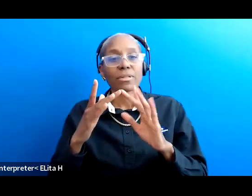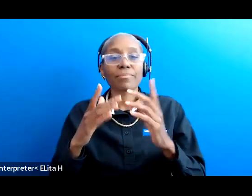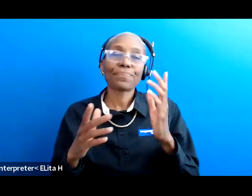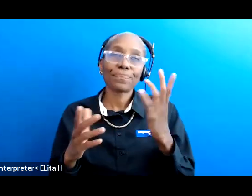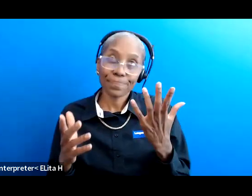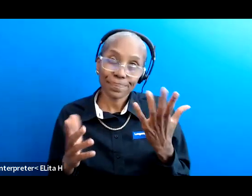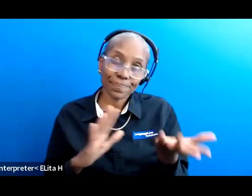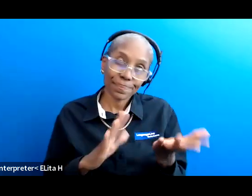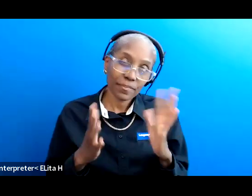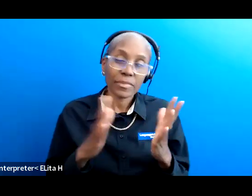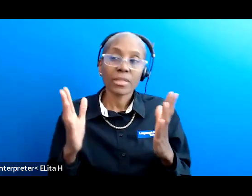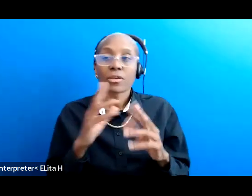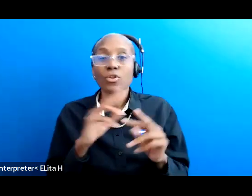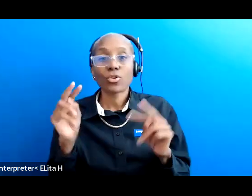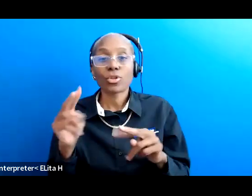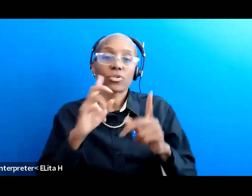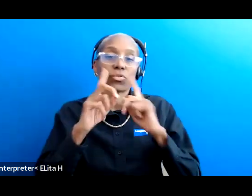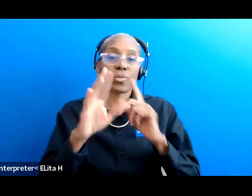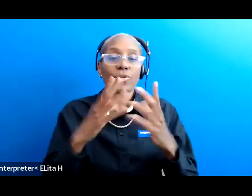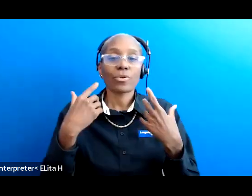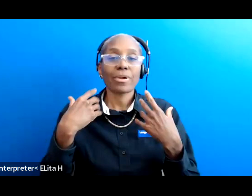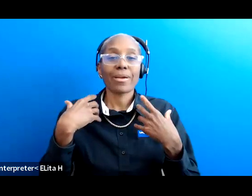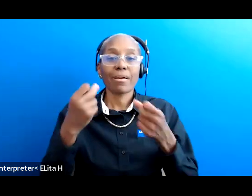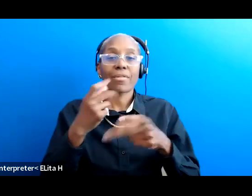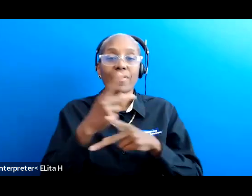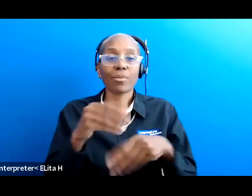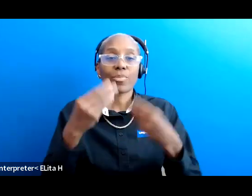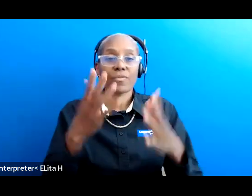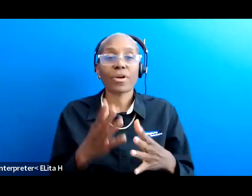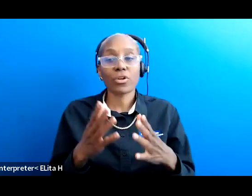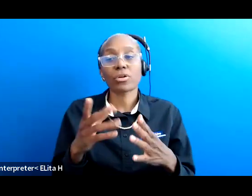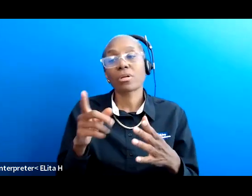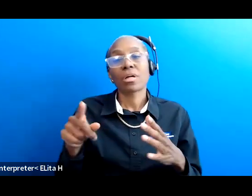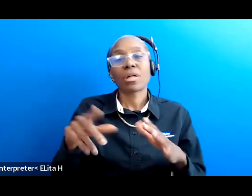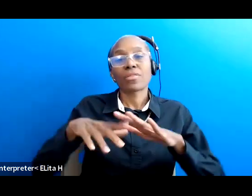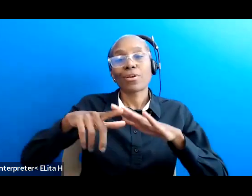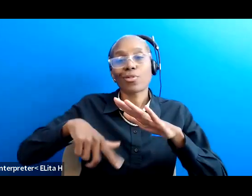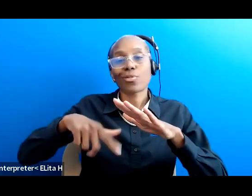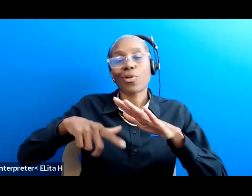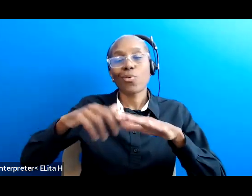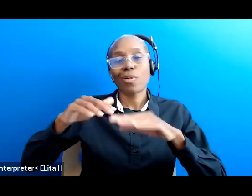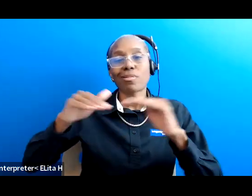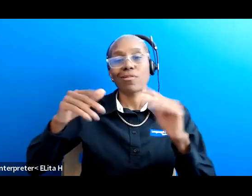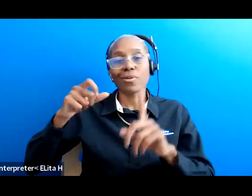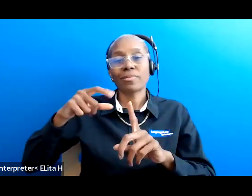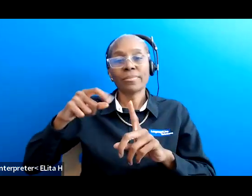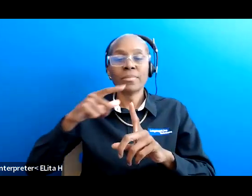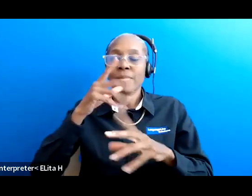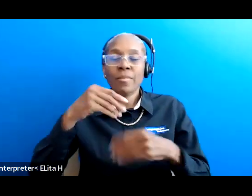you do want to talk to your healthcare provider because they are lower level stimulators, so they don't provide a lot of input.